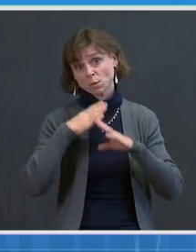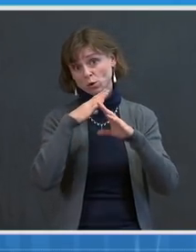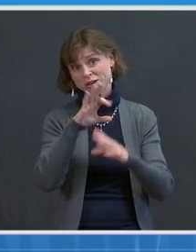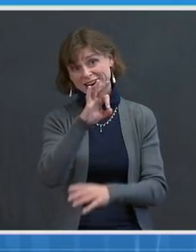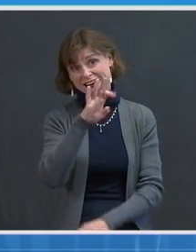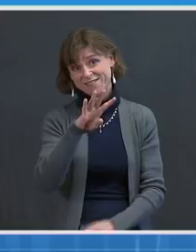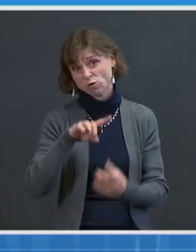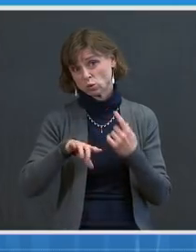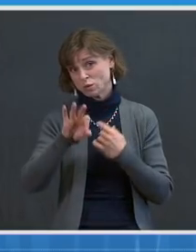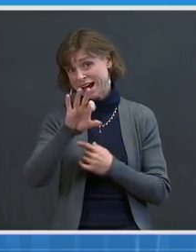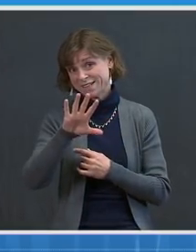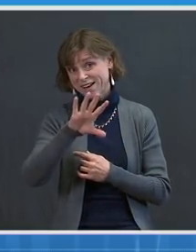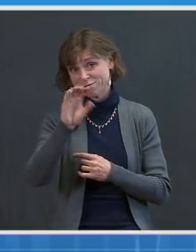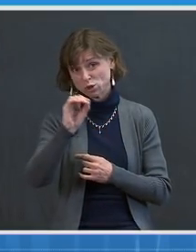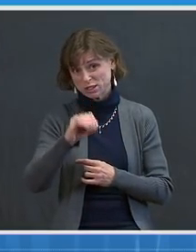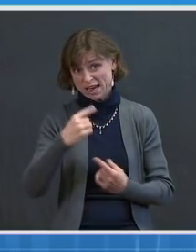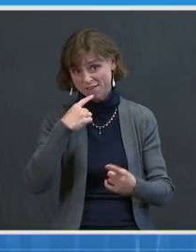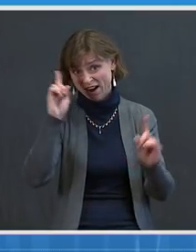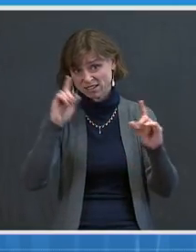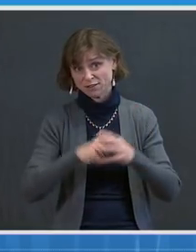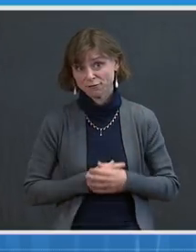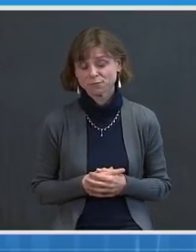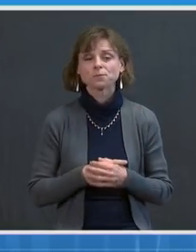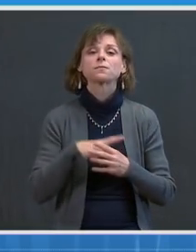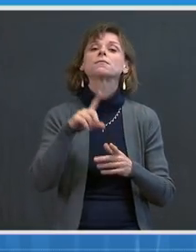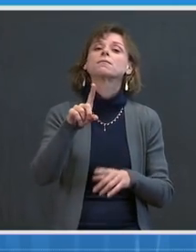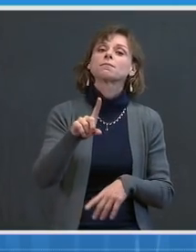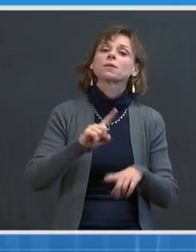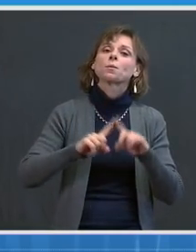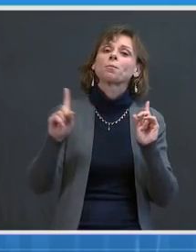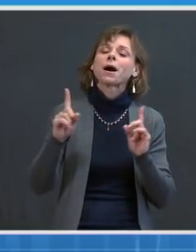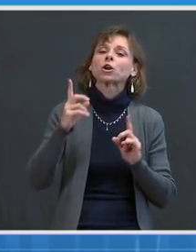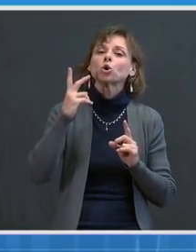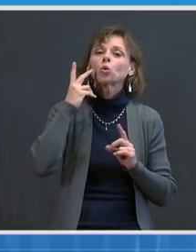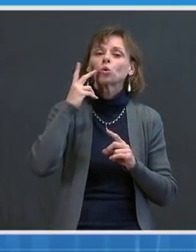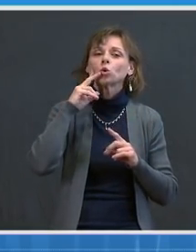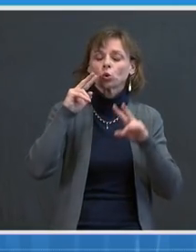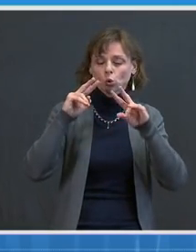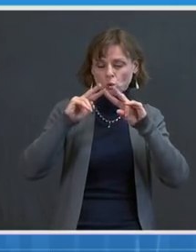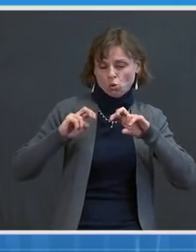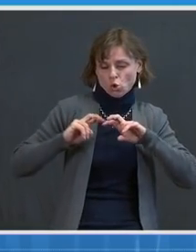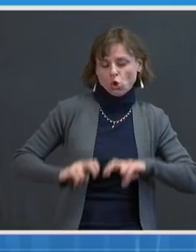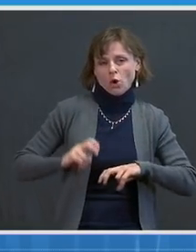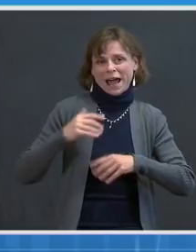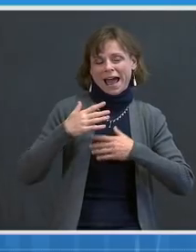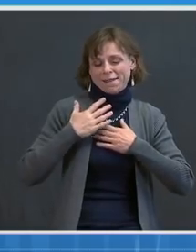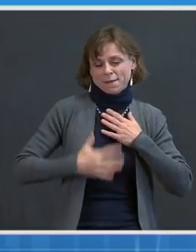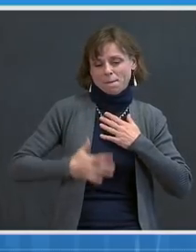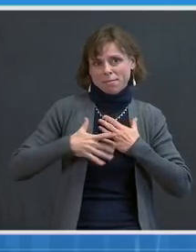But importantly, if you look at the titers of the antibody following the first dose,